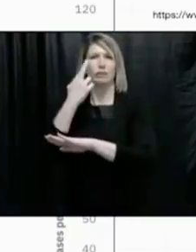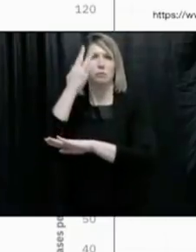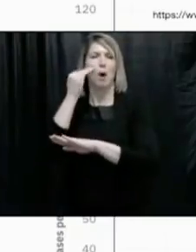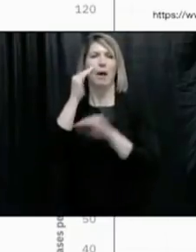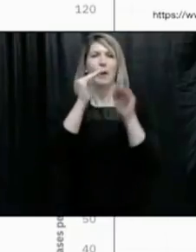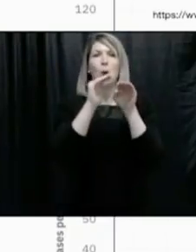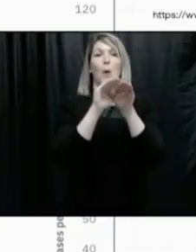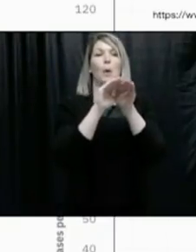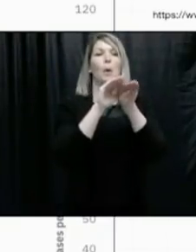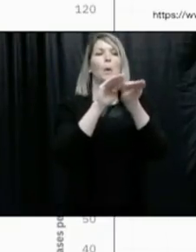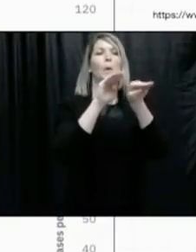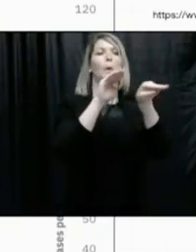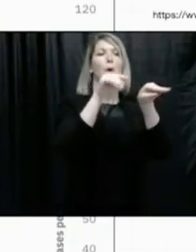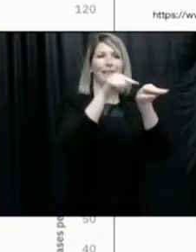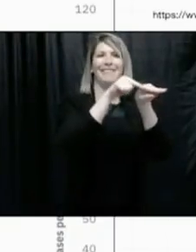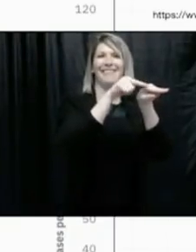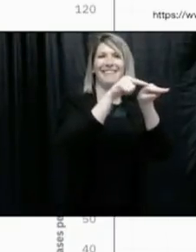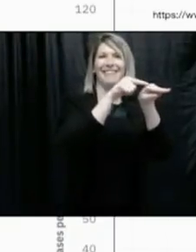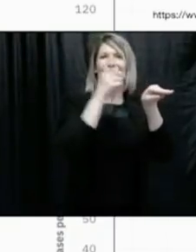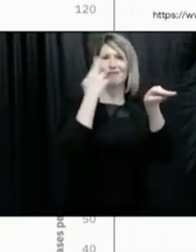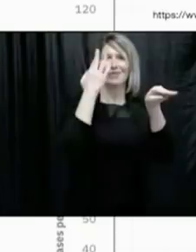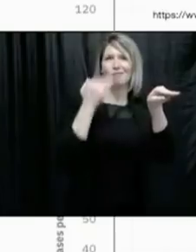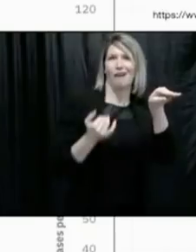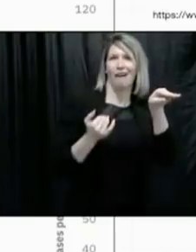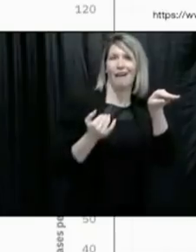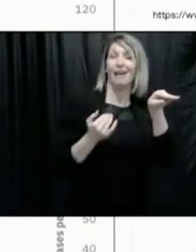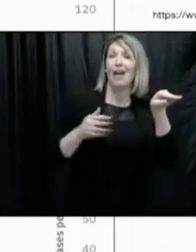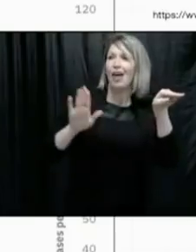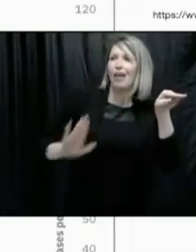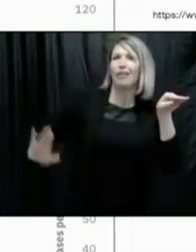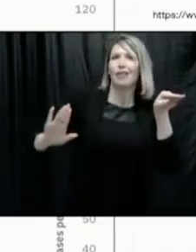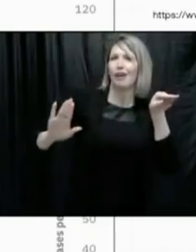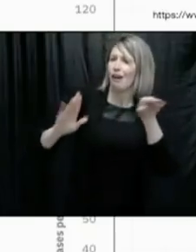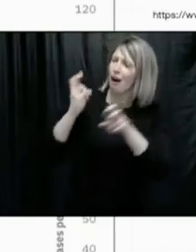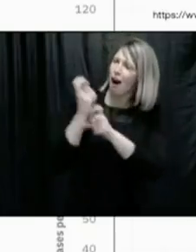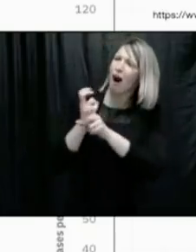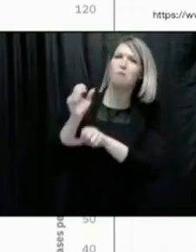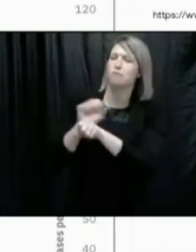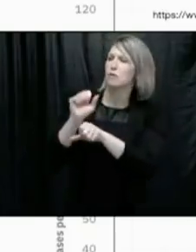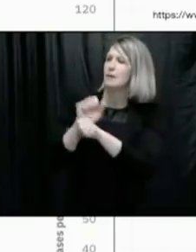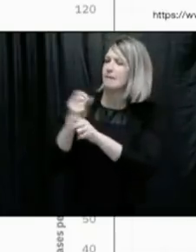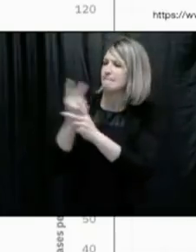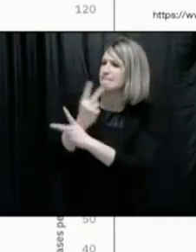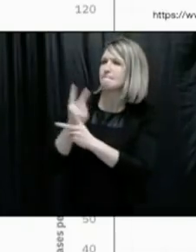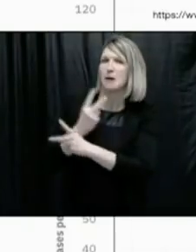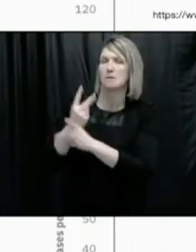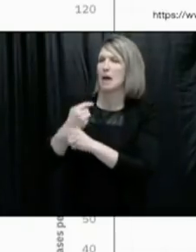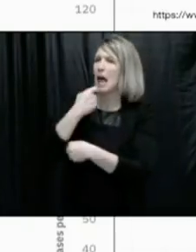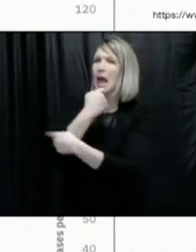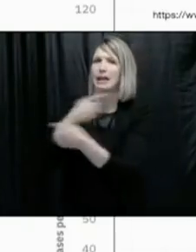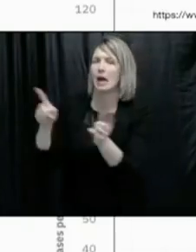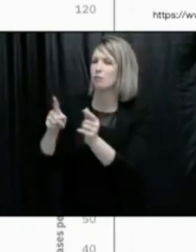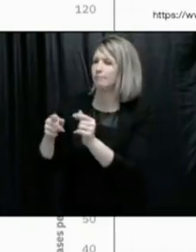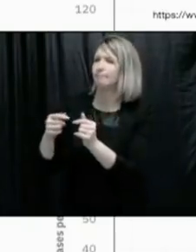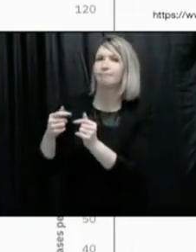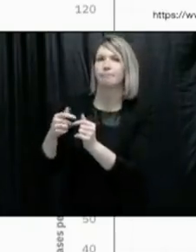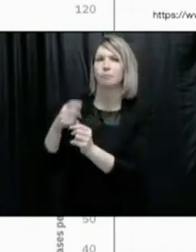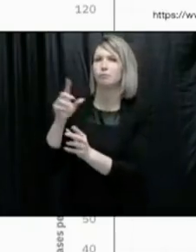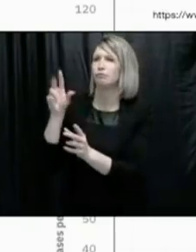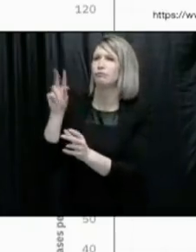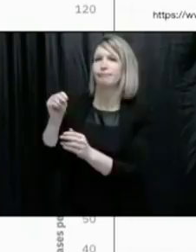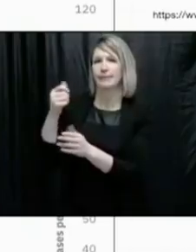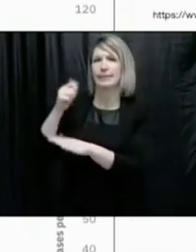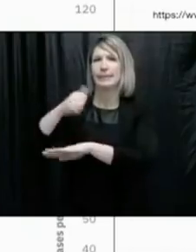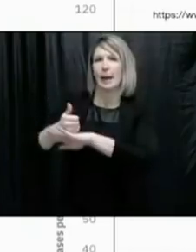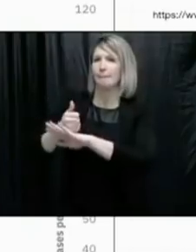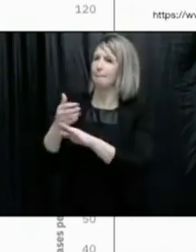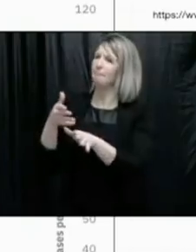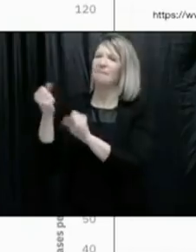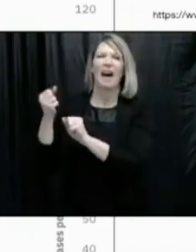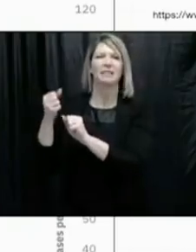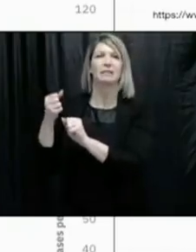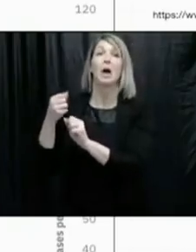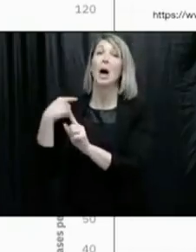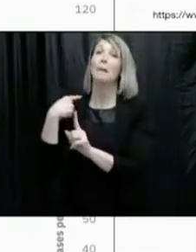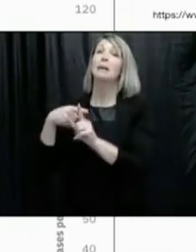OF CASES THAT WE'VE HAD AND JUST